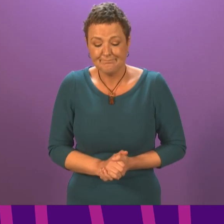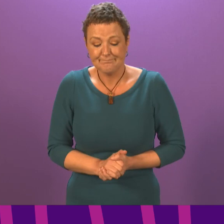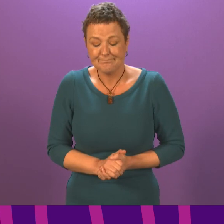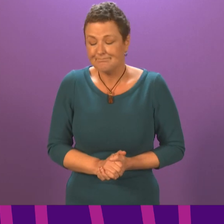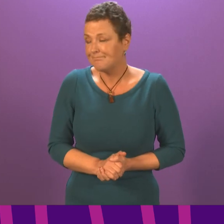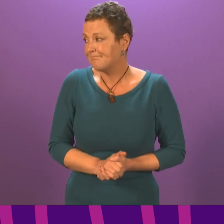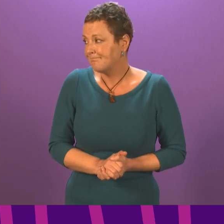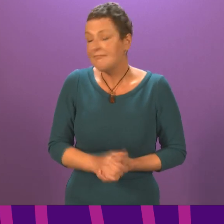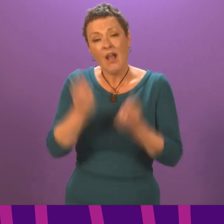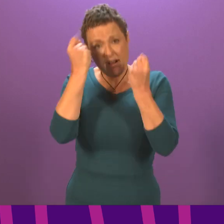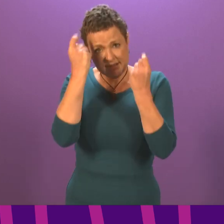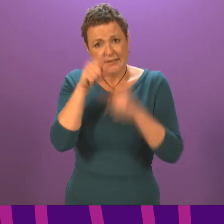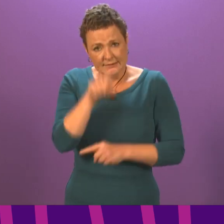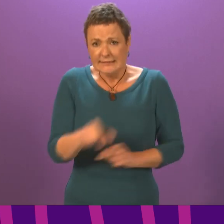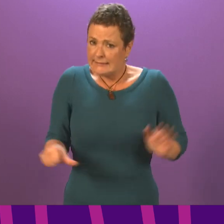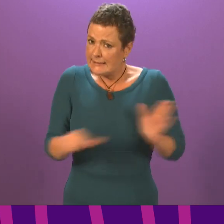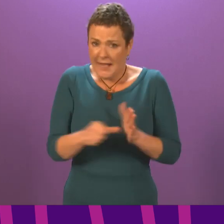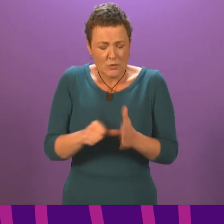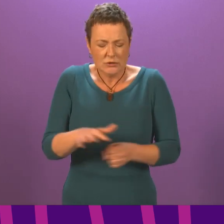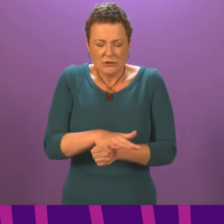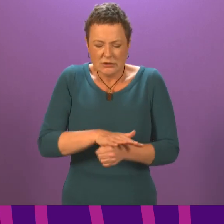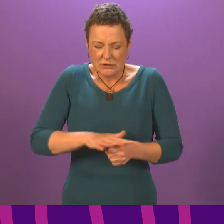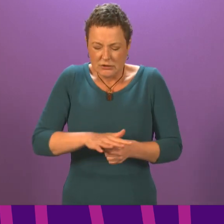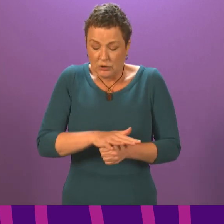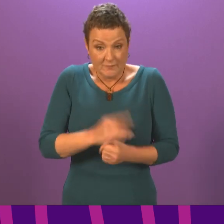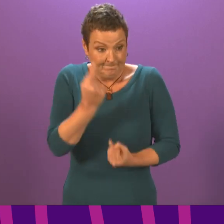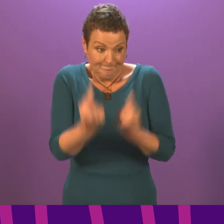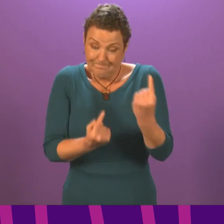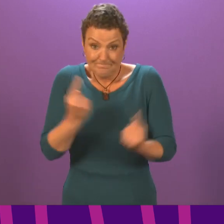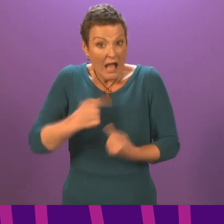for everyone and that, in raising issues in the chamber, members are reflecting the frustrations